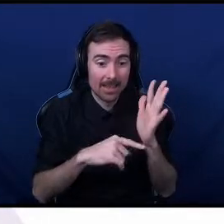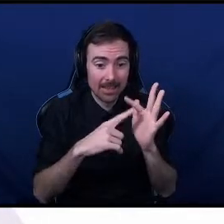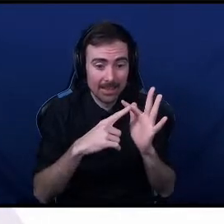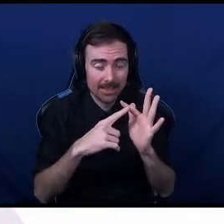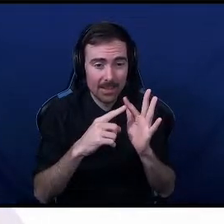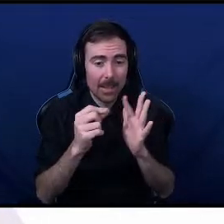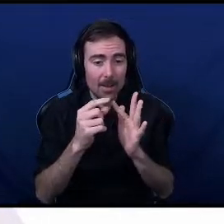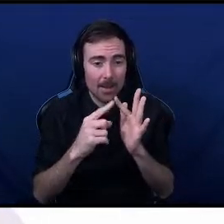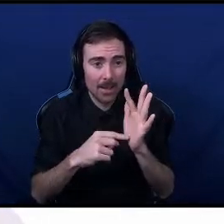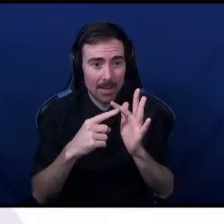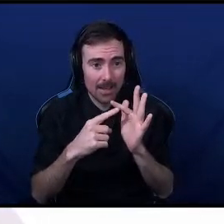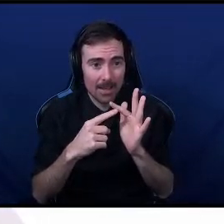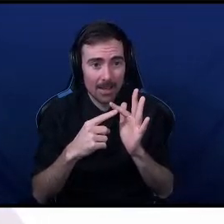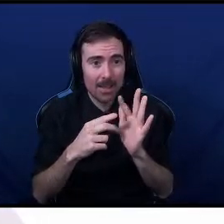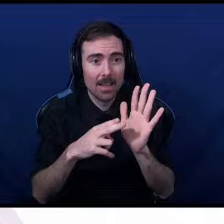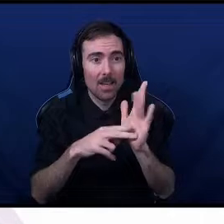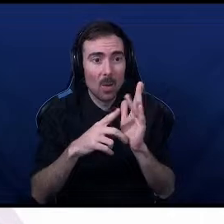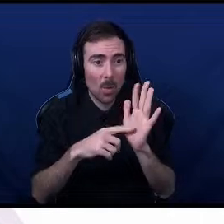joining us from New York. Hey Noel.